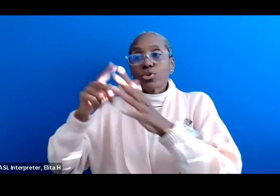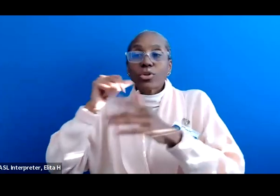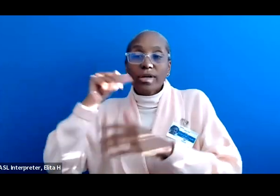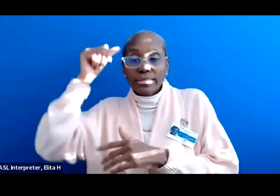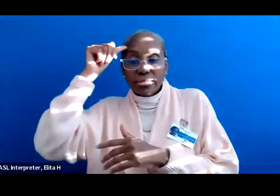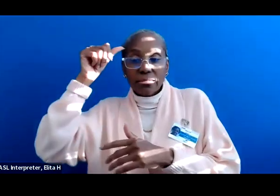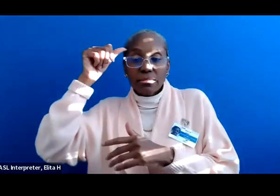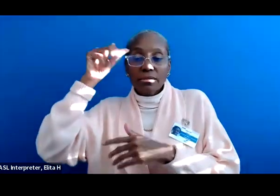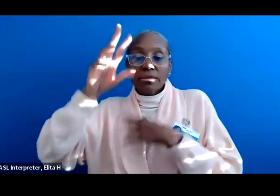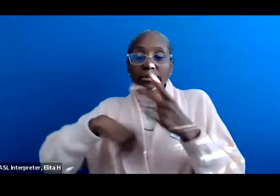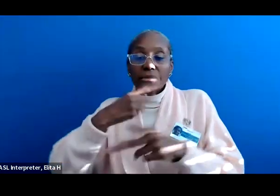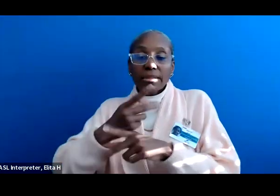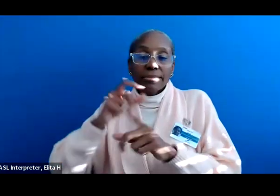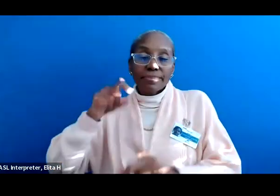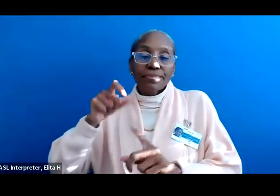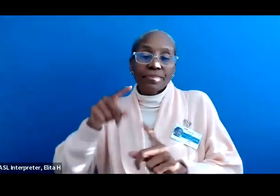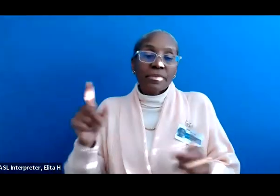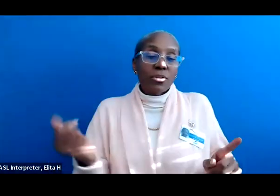versions of these stimulators, and all these companies are going